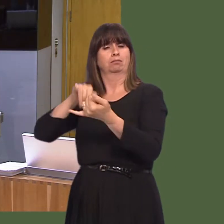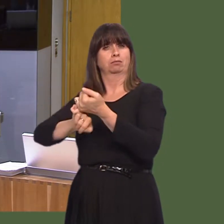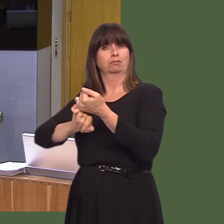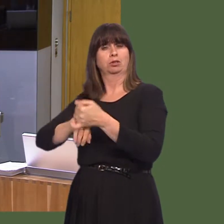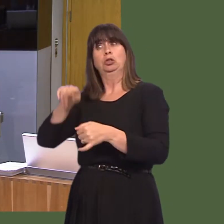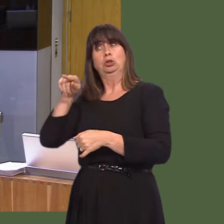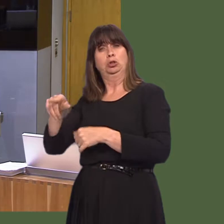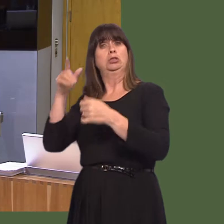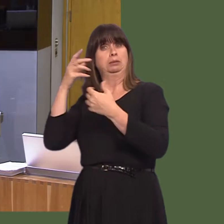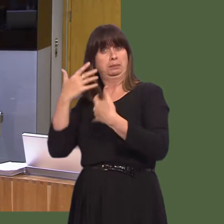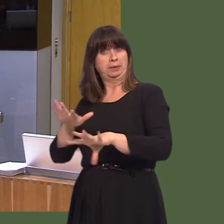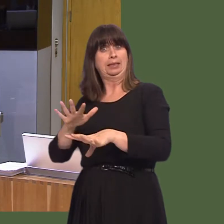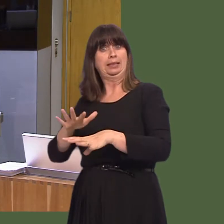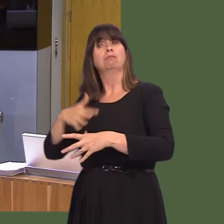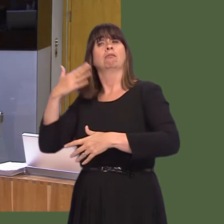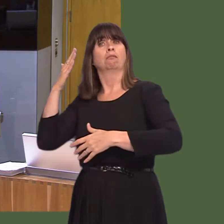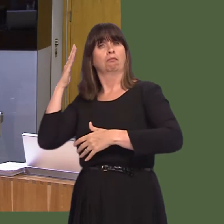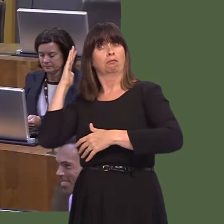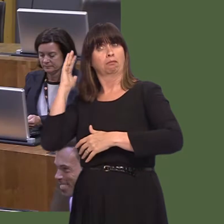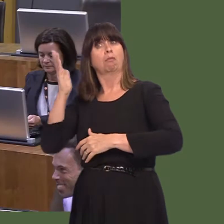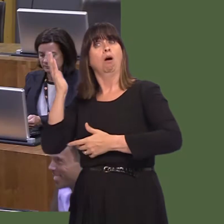claims to want. [Interruption.]